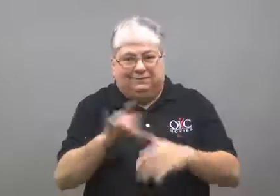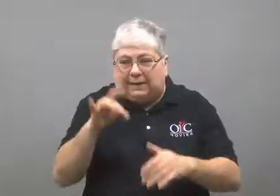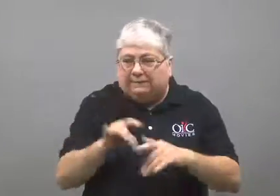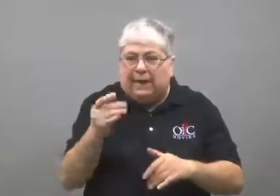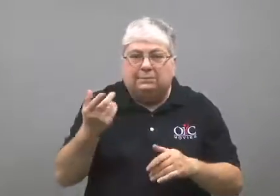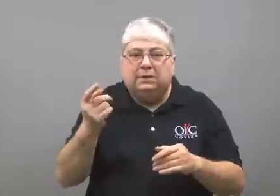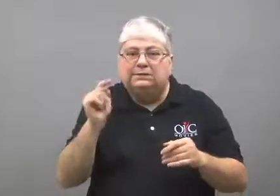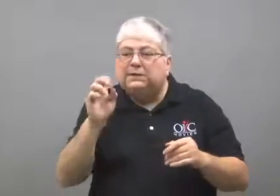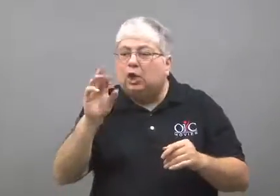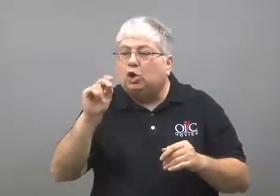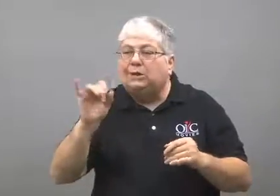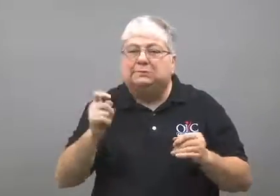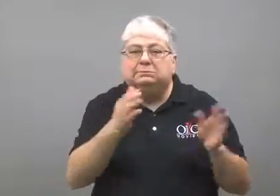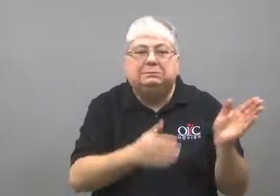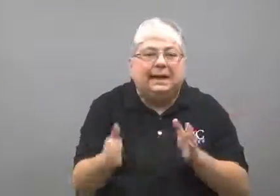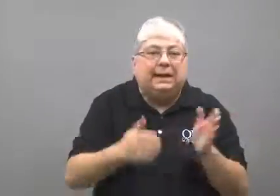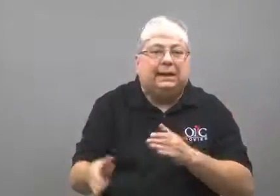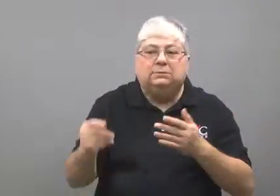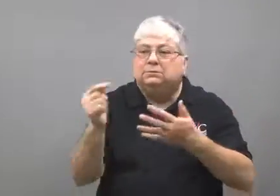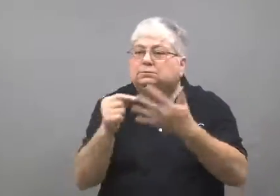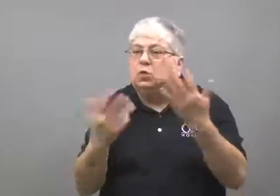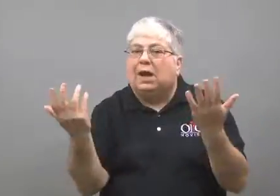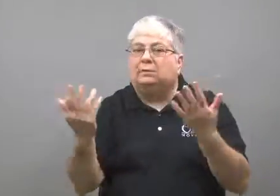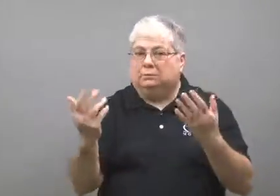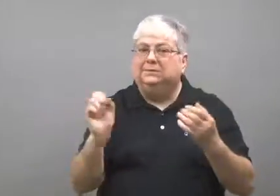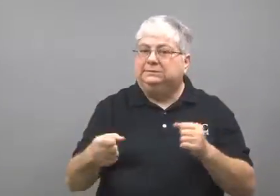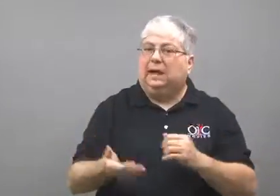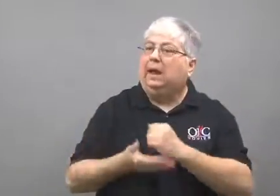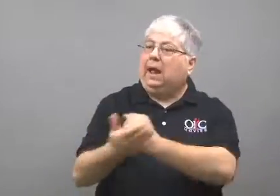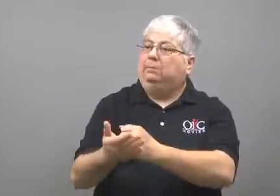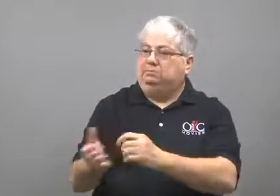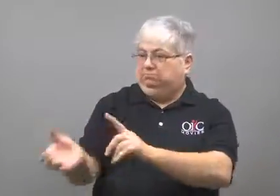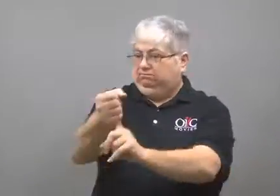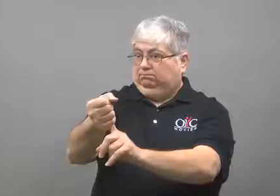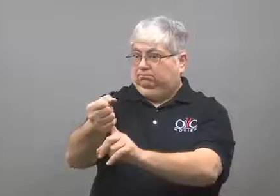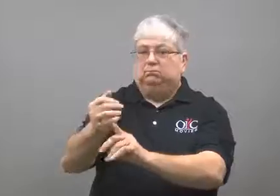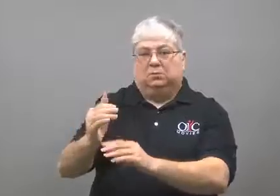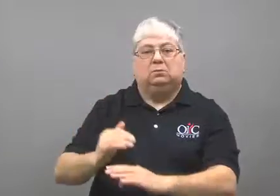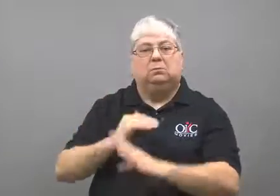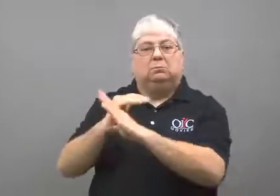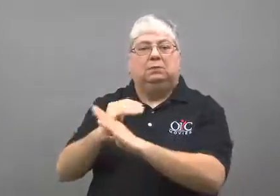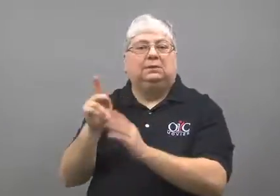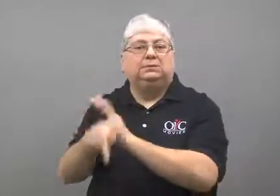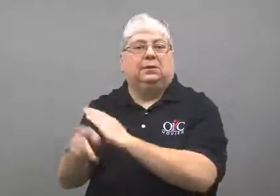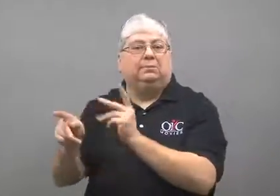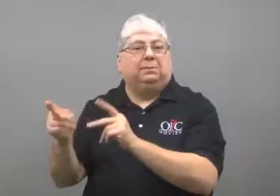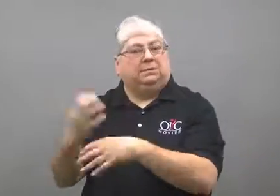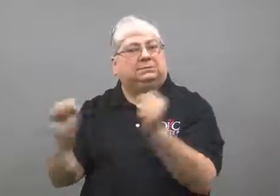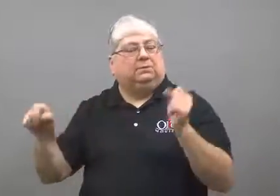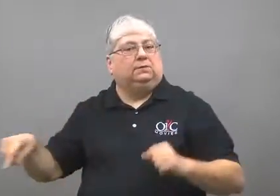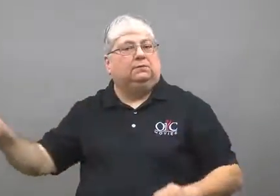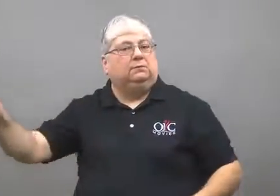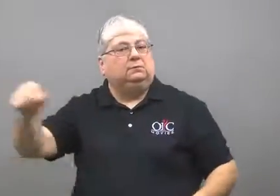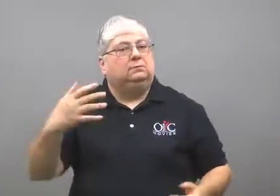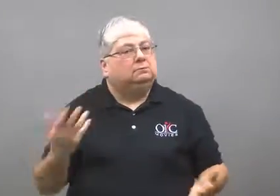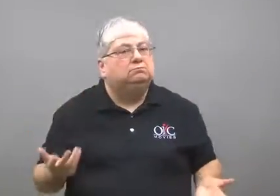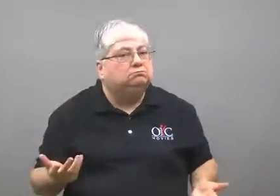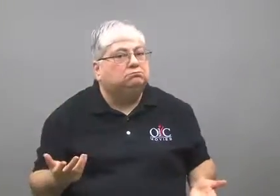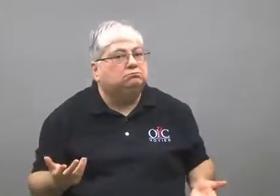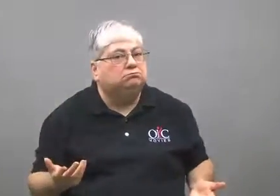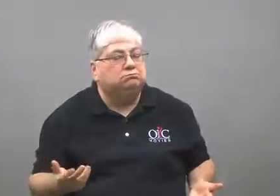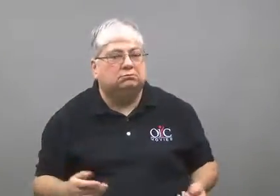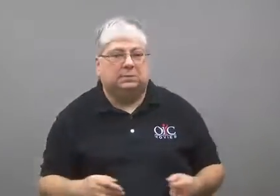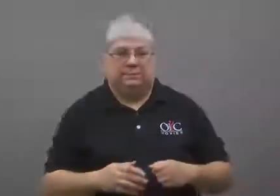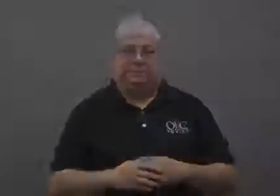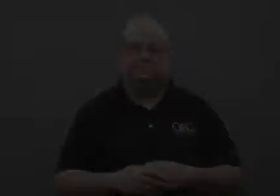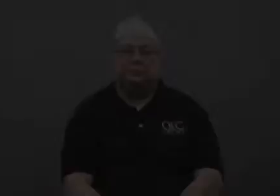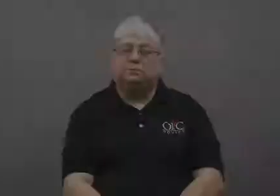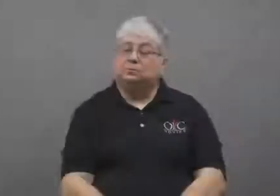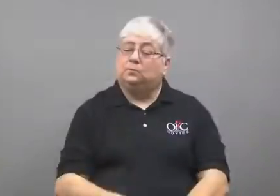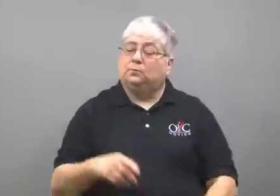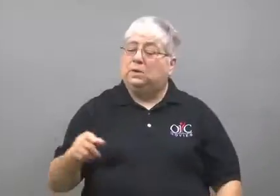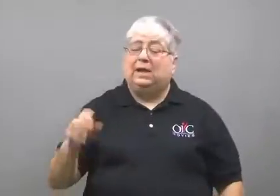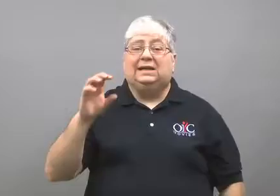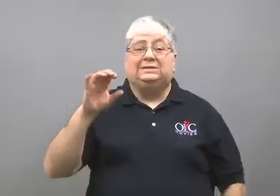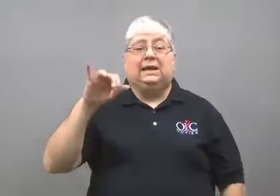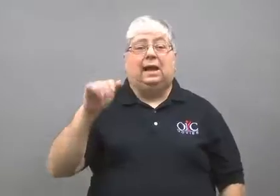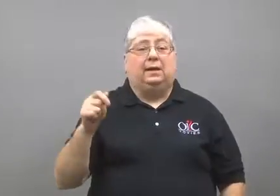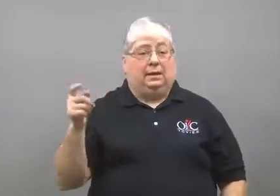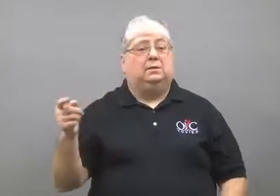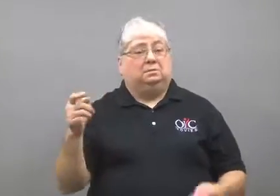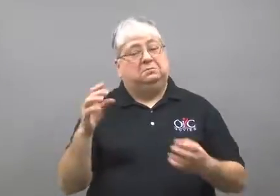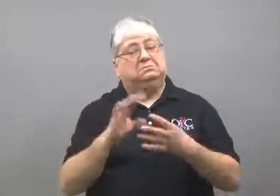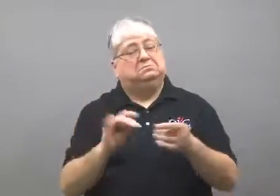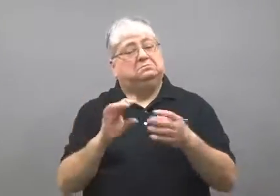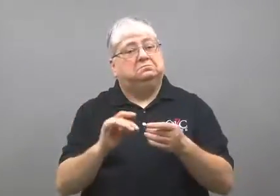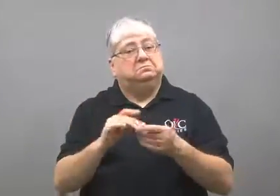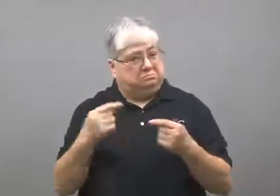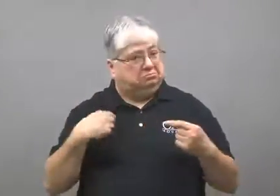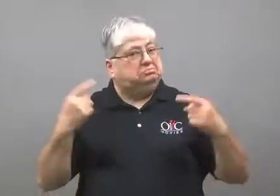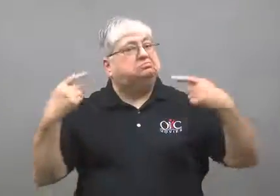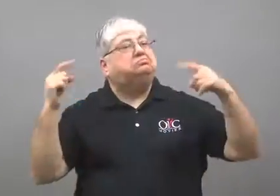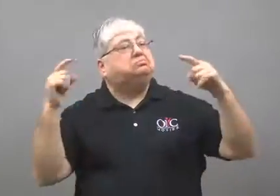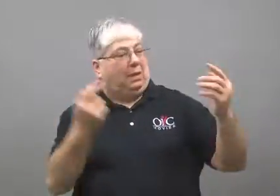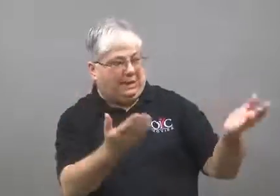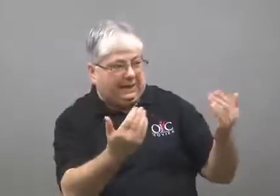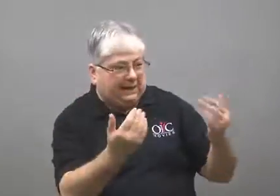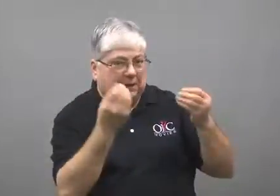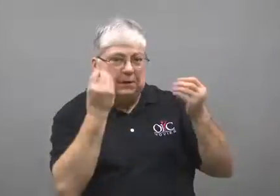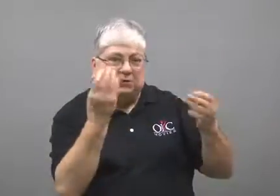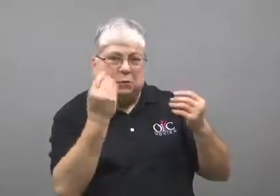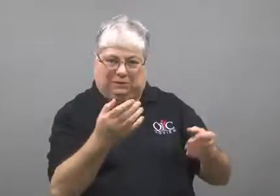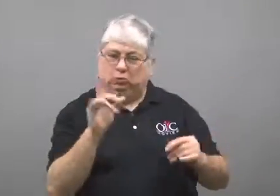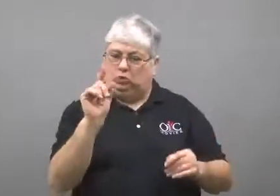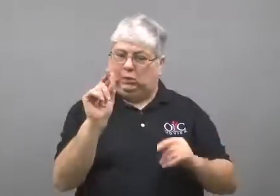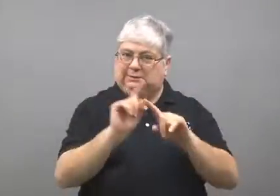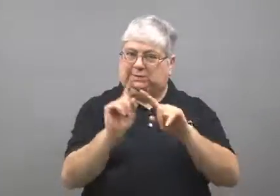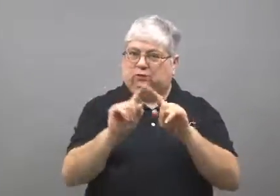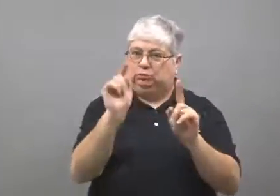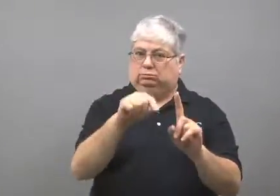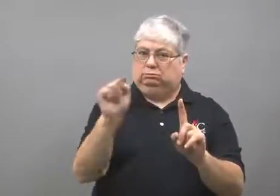on terrorist plots, resulting in arrests and saving lives.